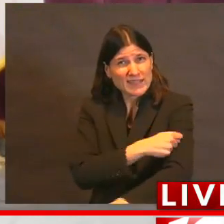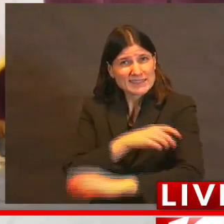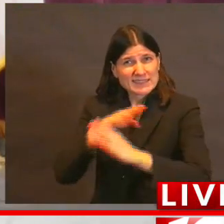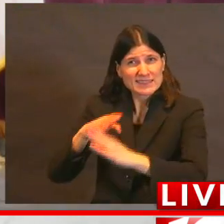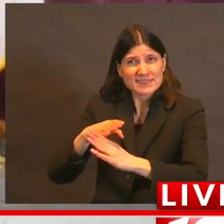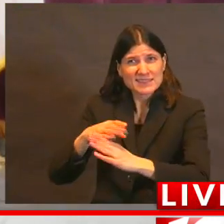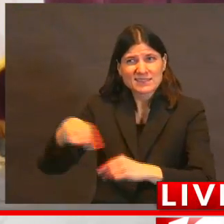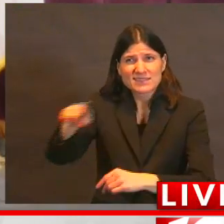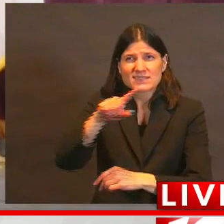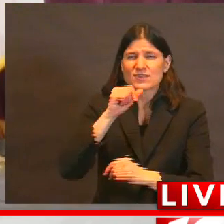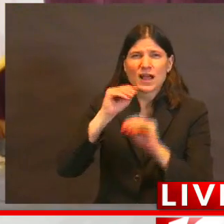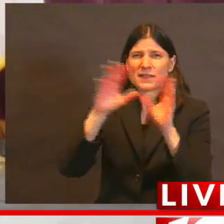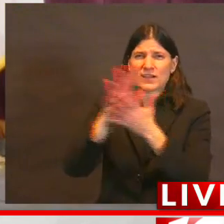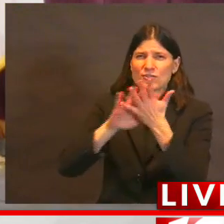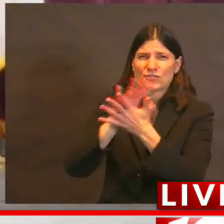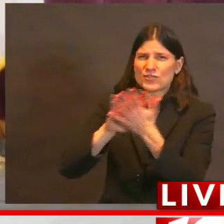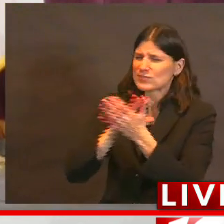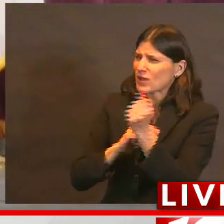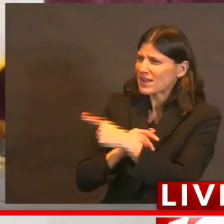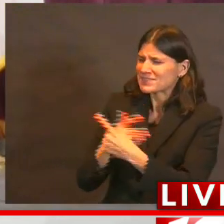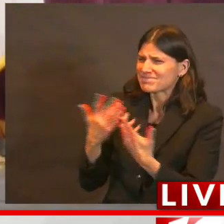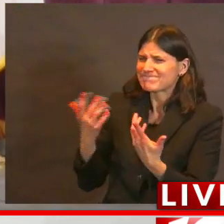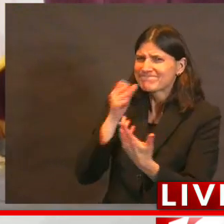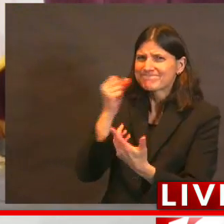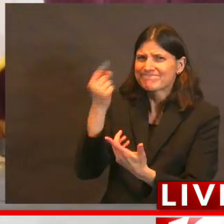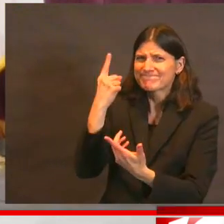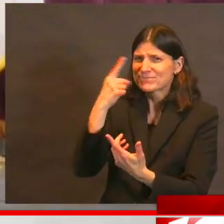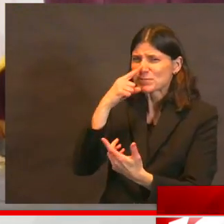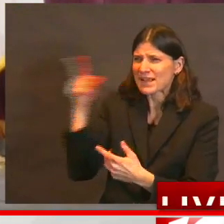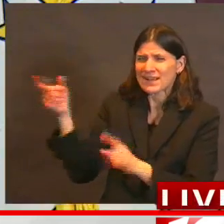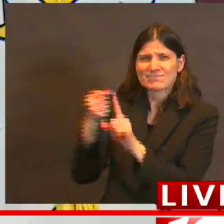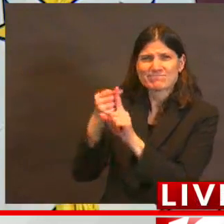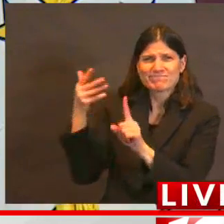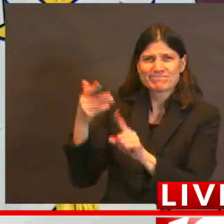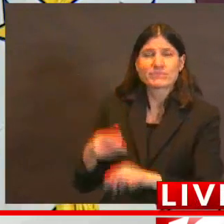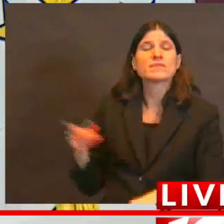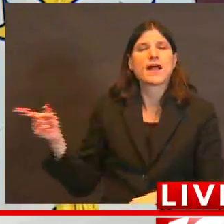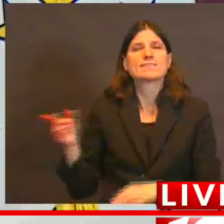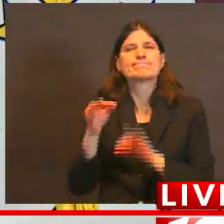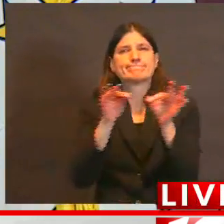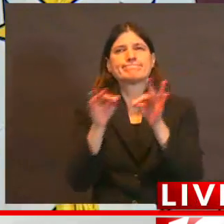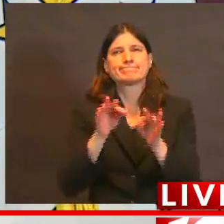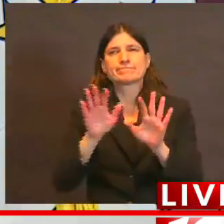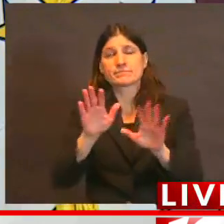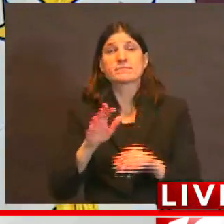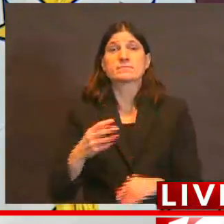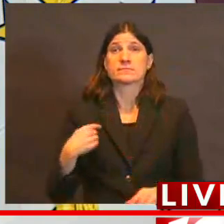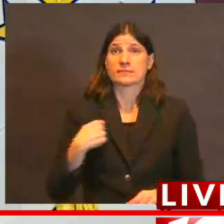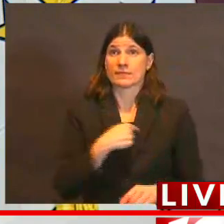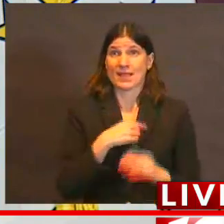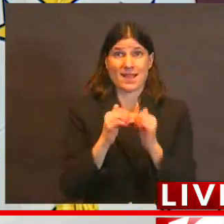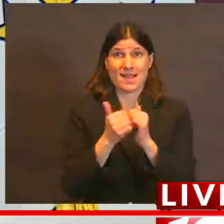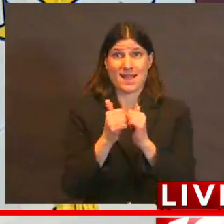THERE'S GREATER NUMBER THAN JUST THE THAT'S COMING IN OUR